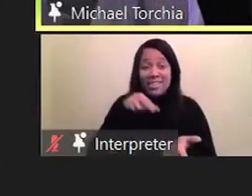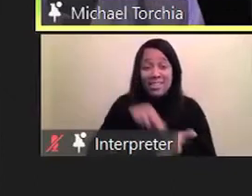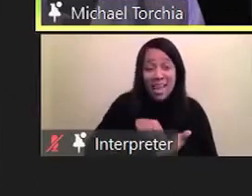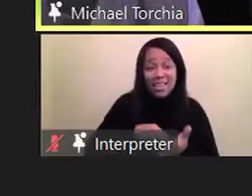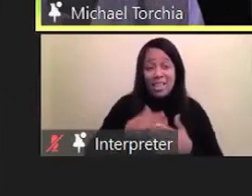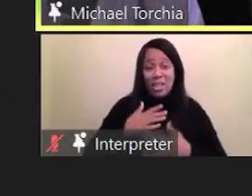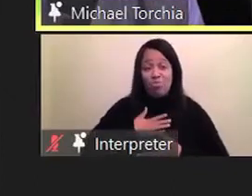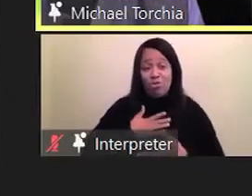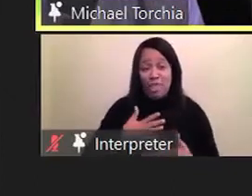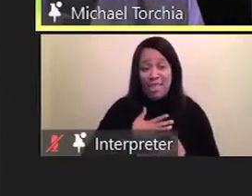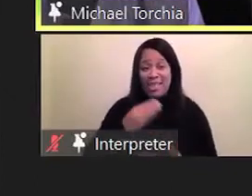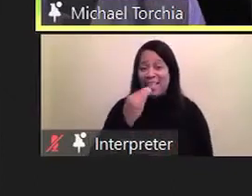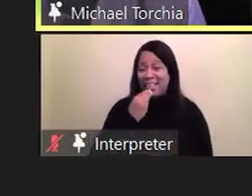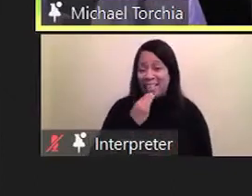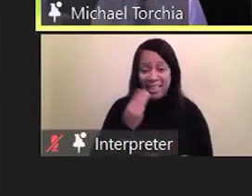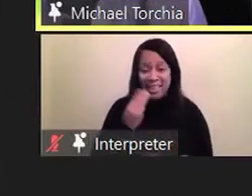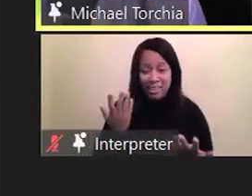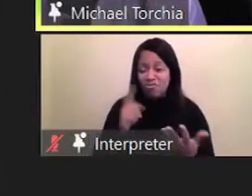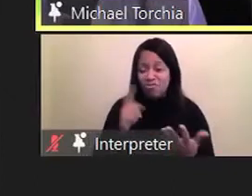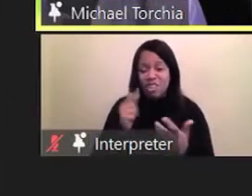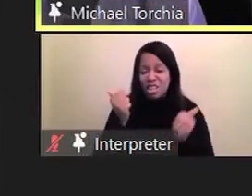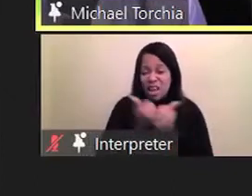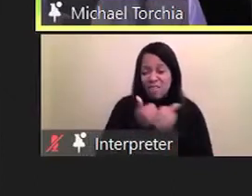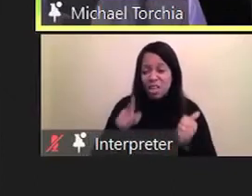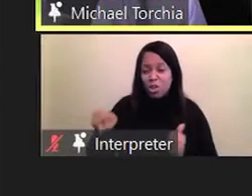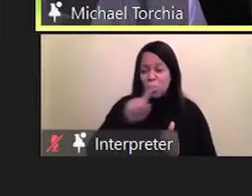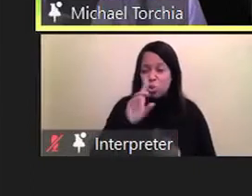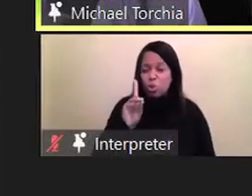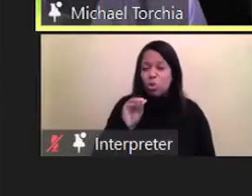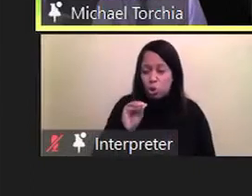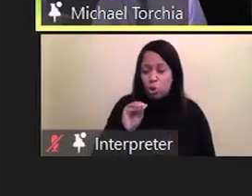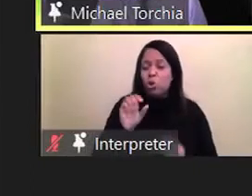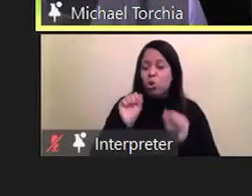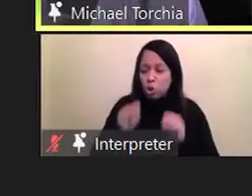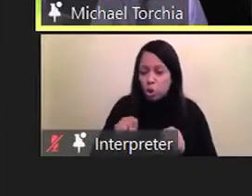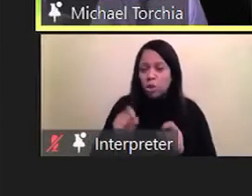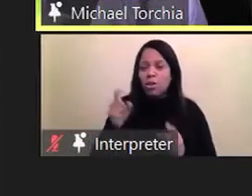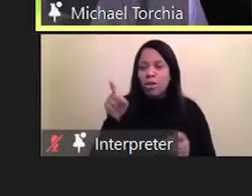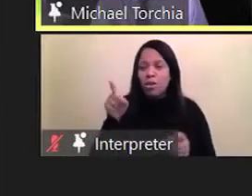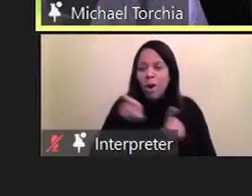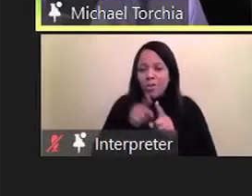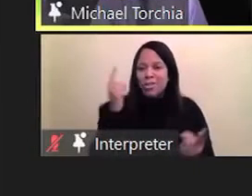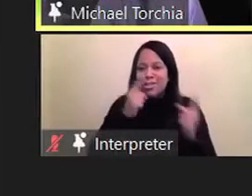Almost anything that you do could be considered a major life activity.